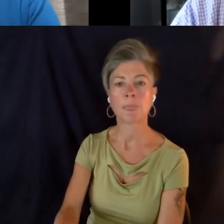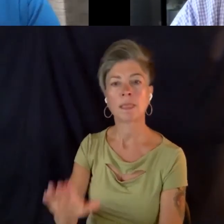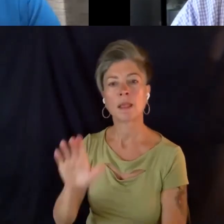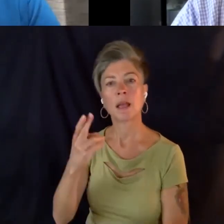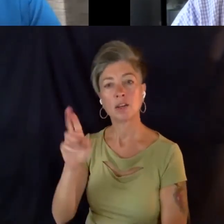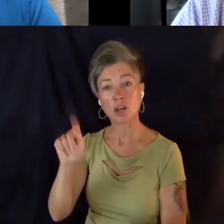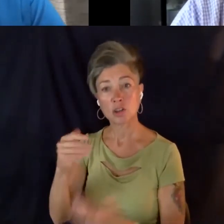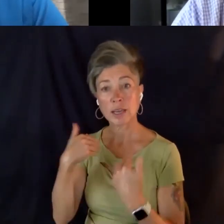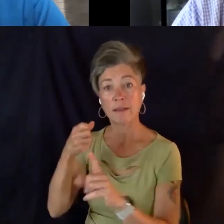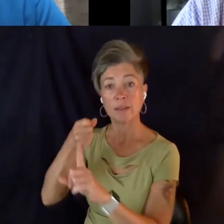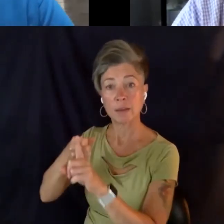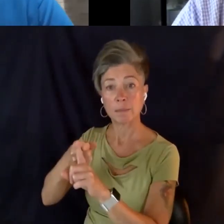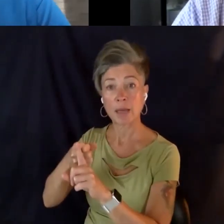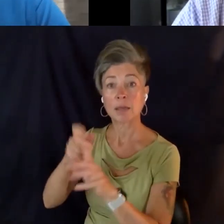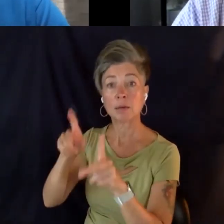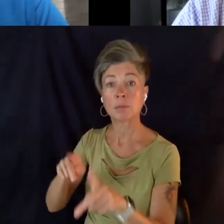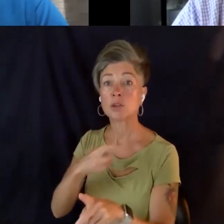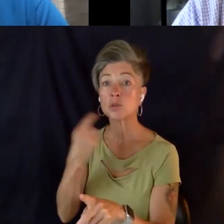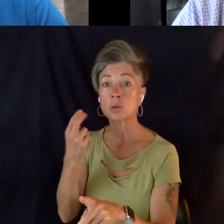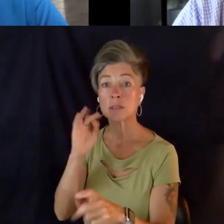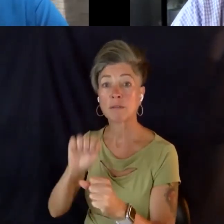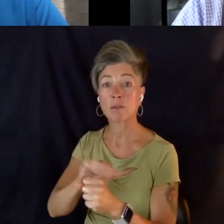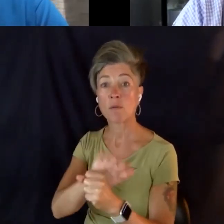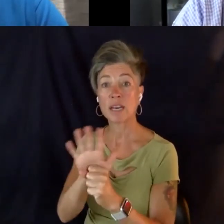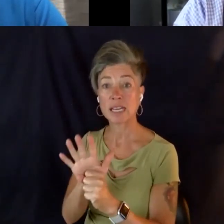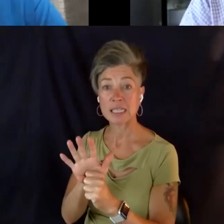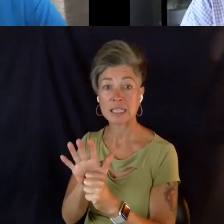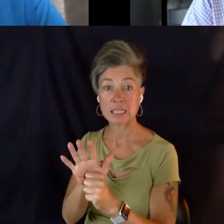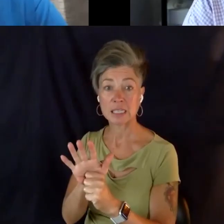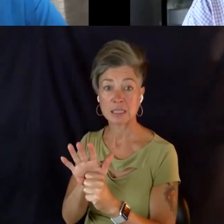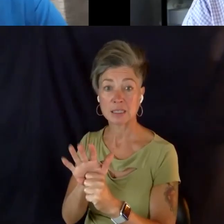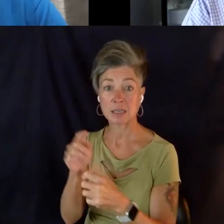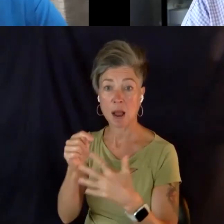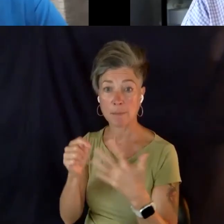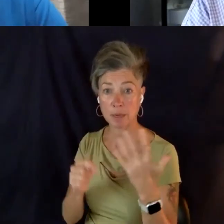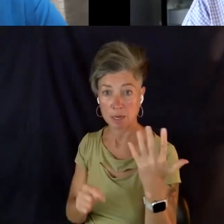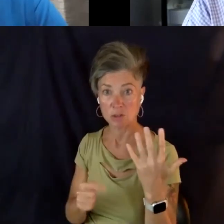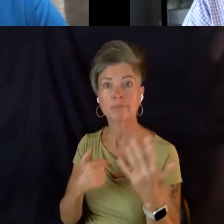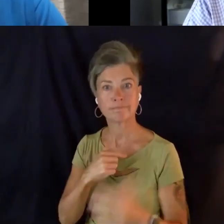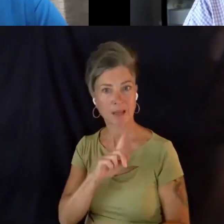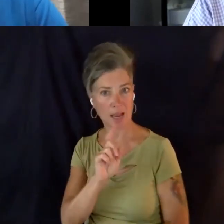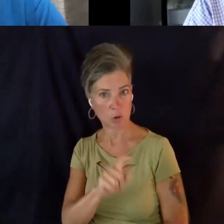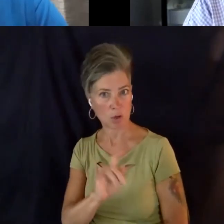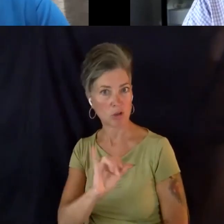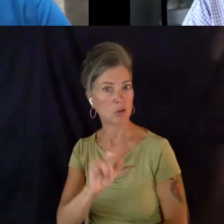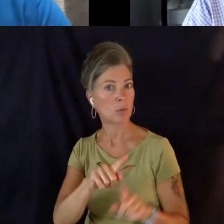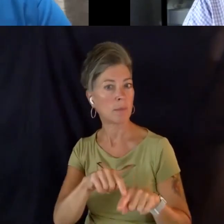on one's risk of COVID 19 complications? I also had a question about that based on an article that I just read.